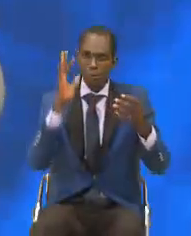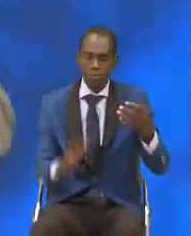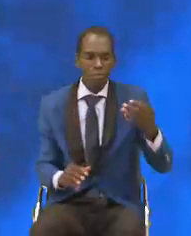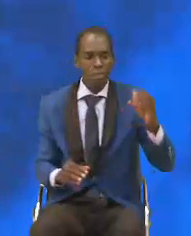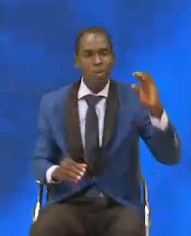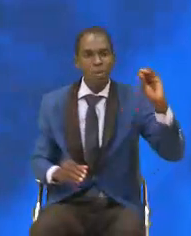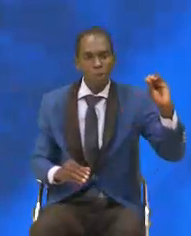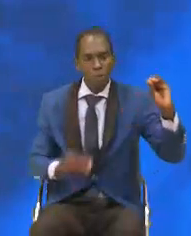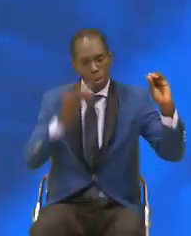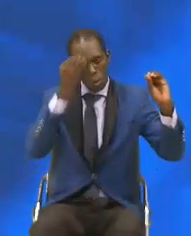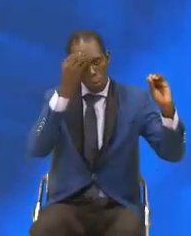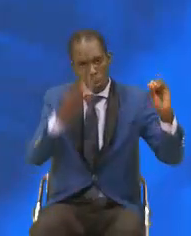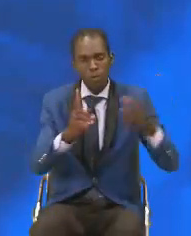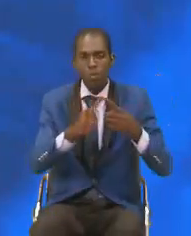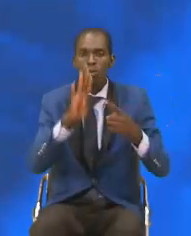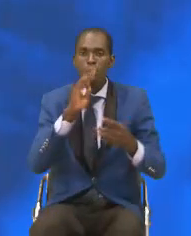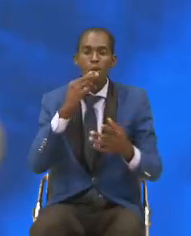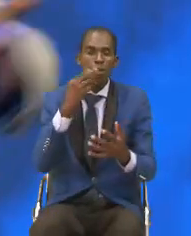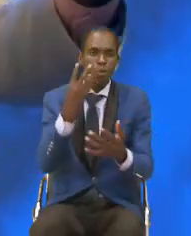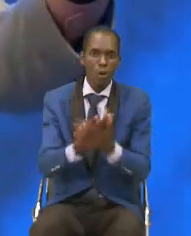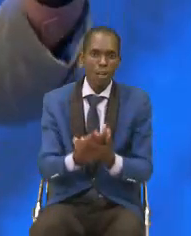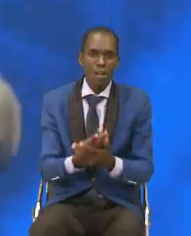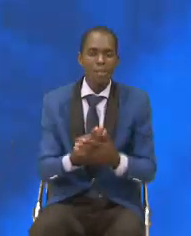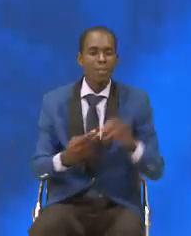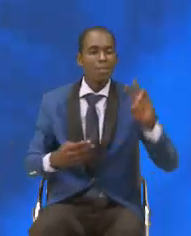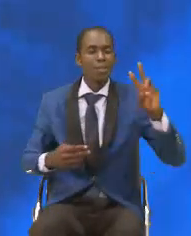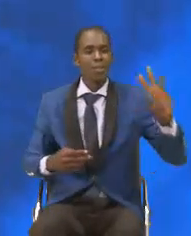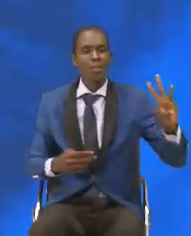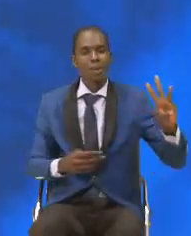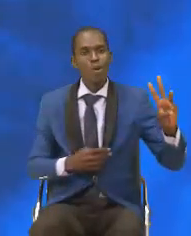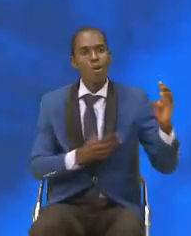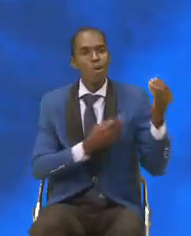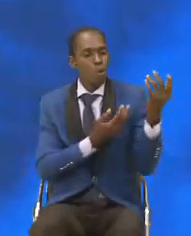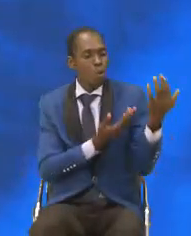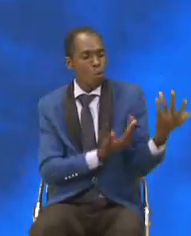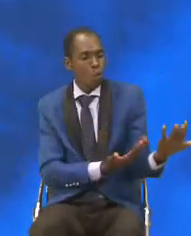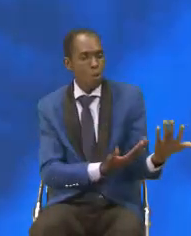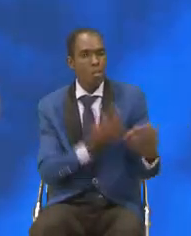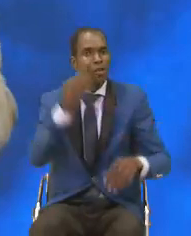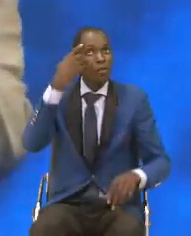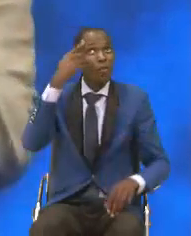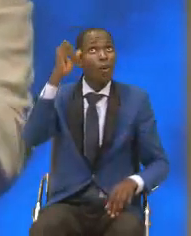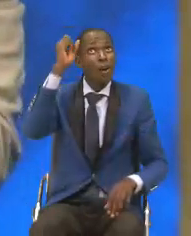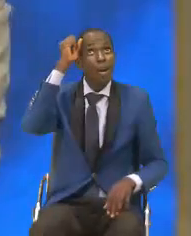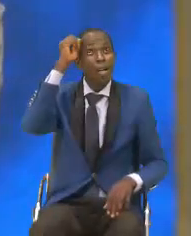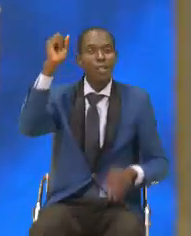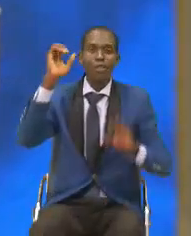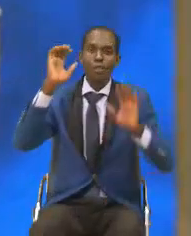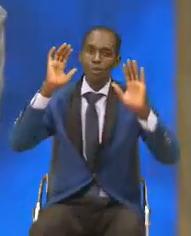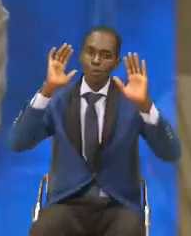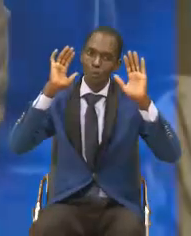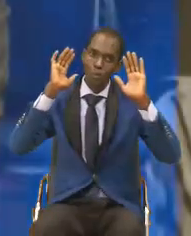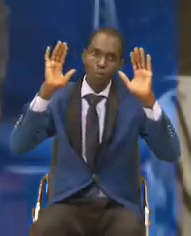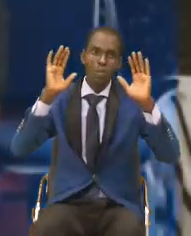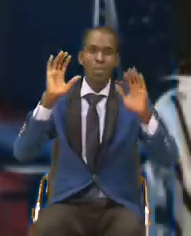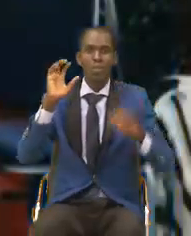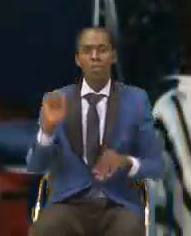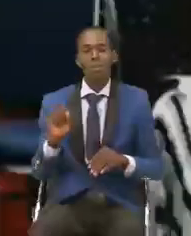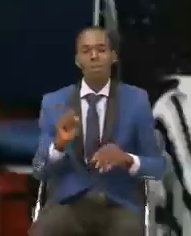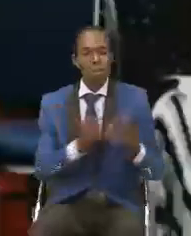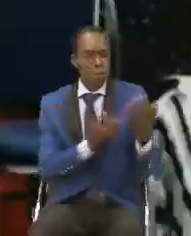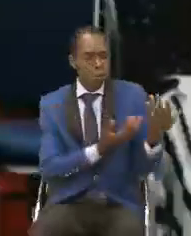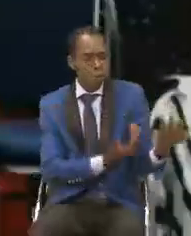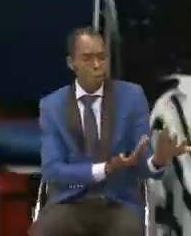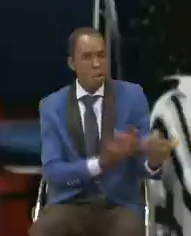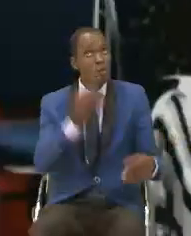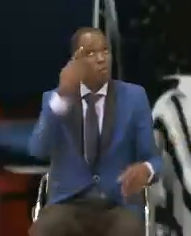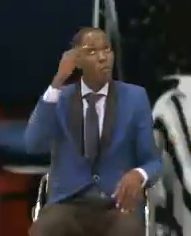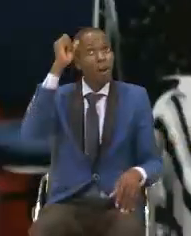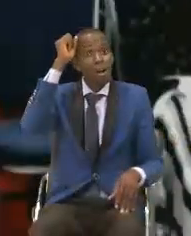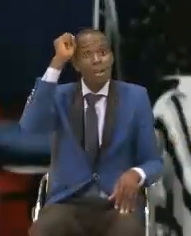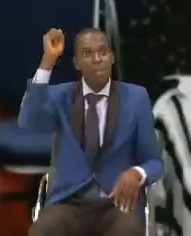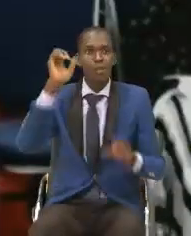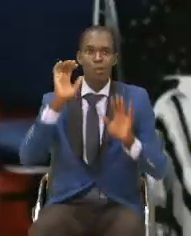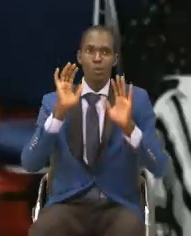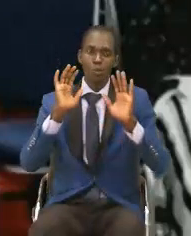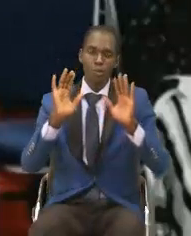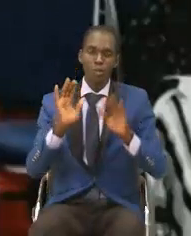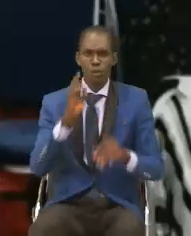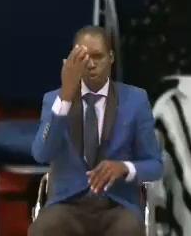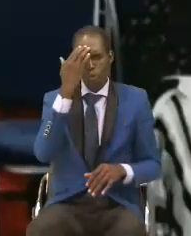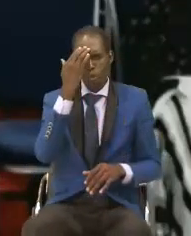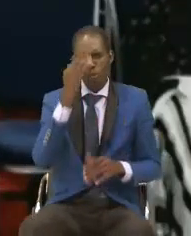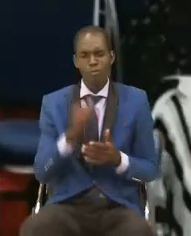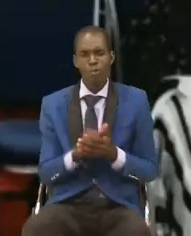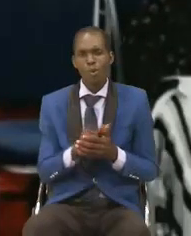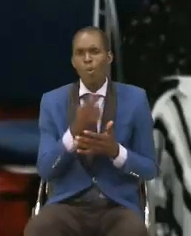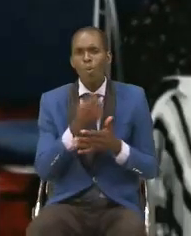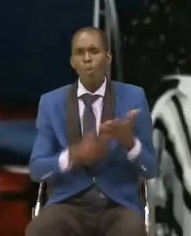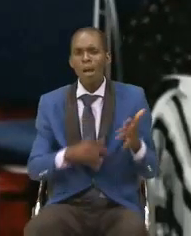hear the appointed witnesses who obey to the whale w wait for his wonders which for his wonders you